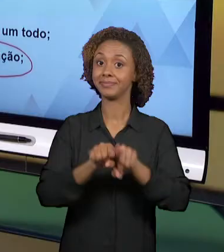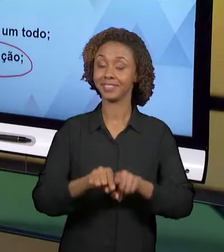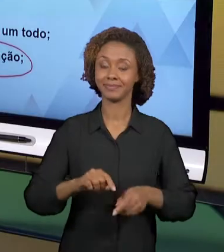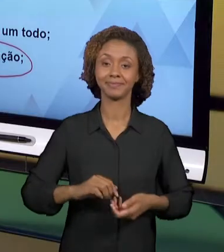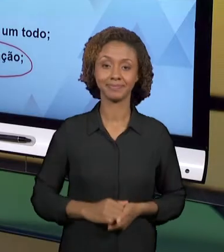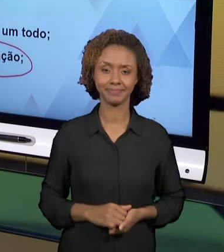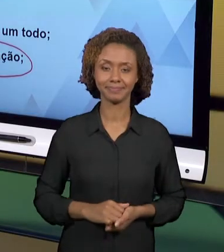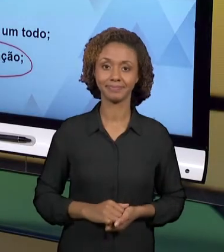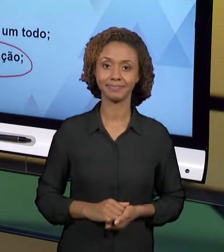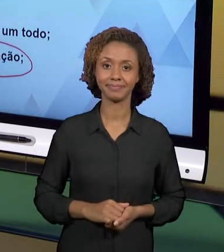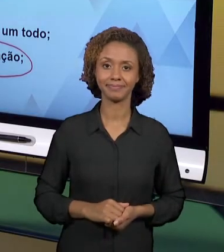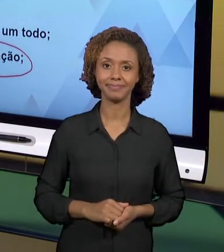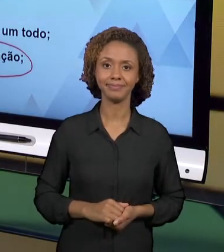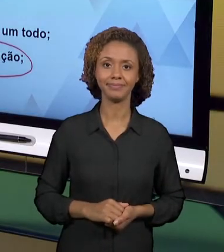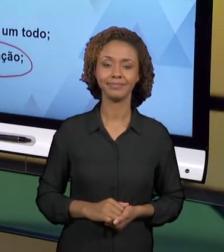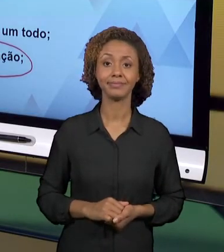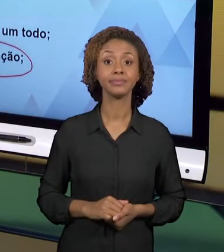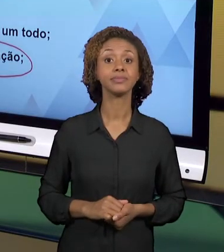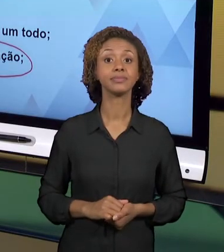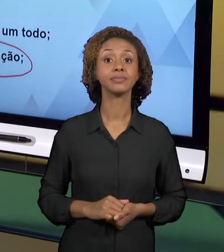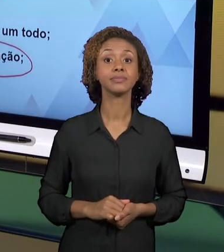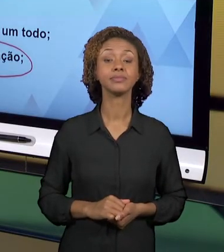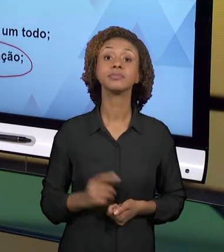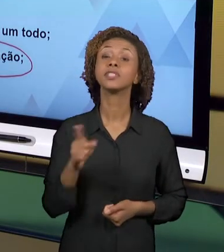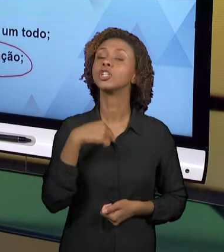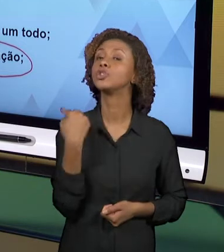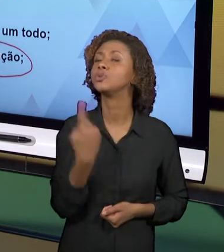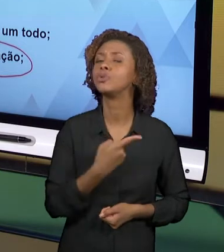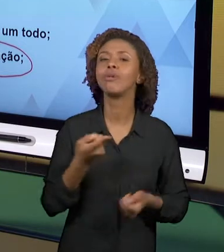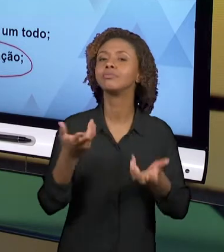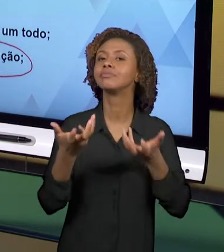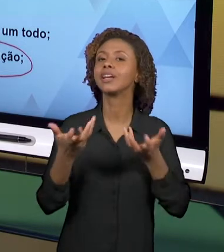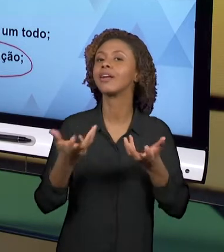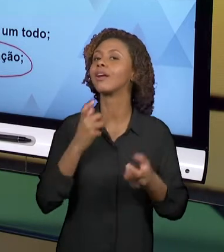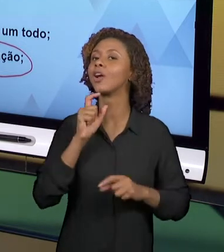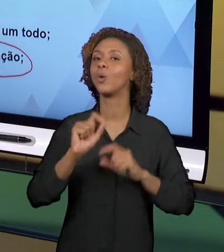QUEREMOS QUE VOCÊ TENHA TIDO UMA AÇÃO, NÃO APENAS